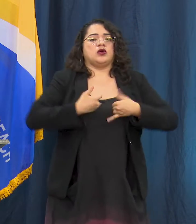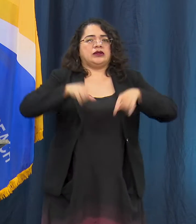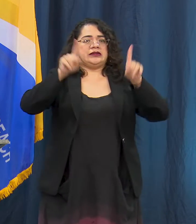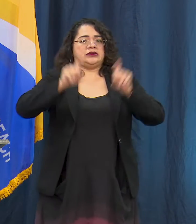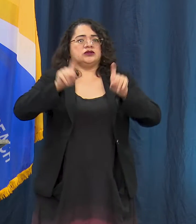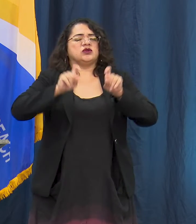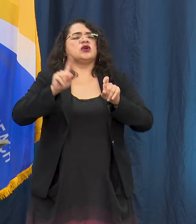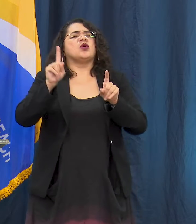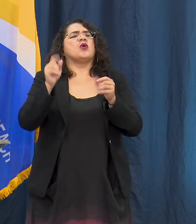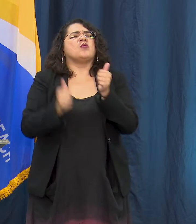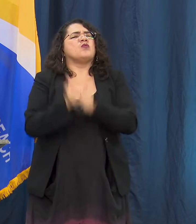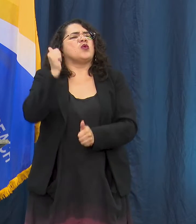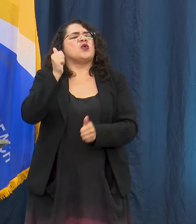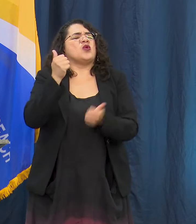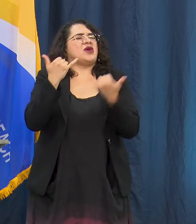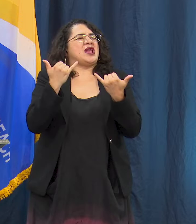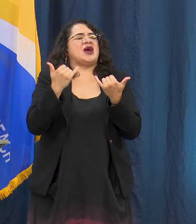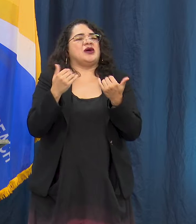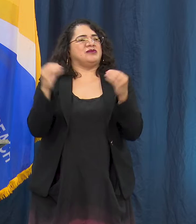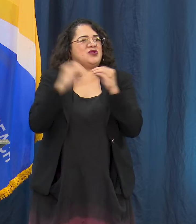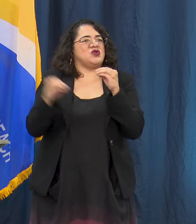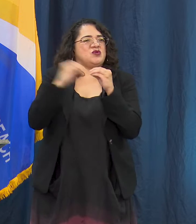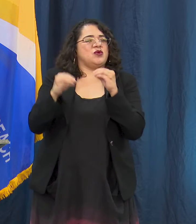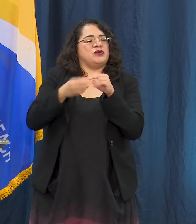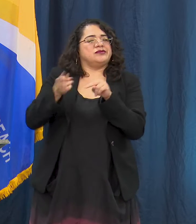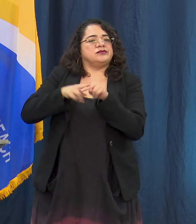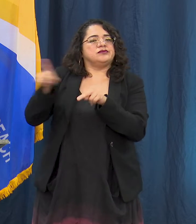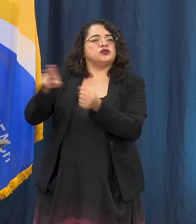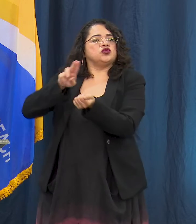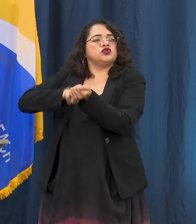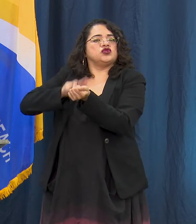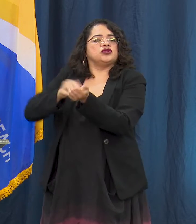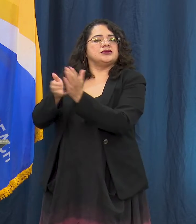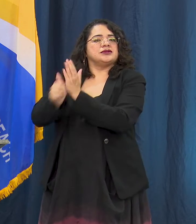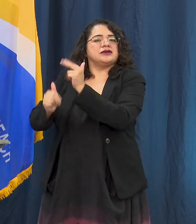nursing facilities and in a way to provide some additional safety some of